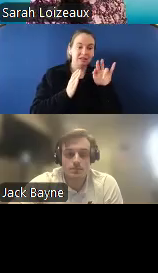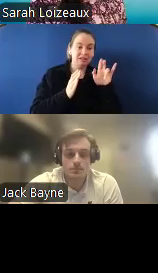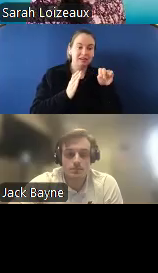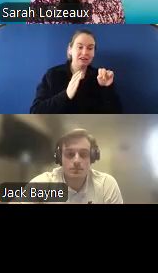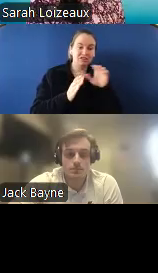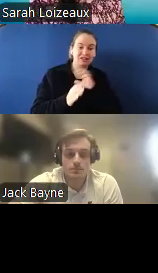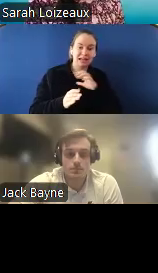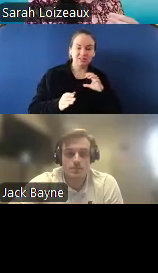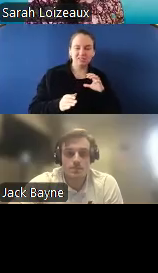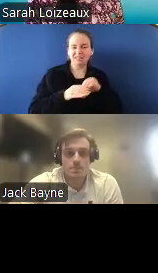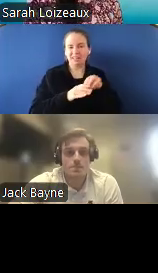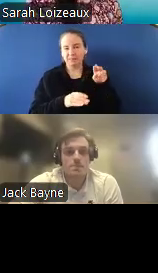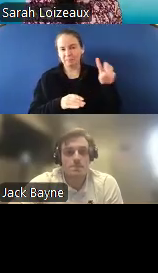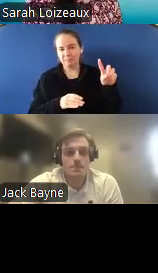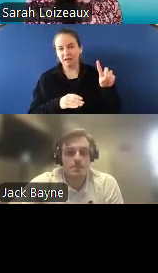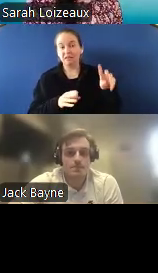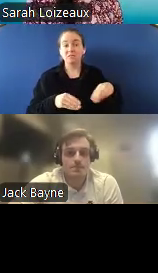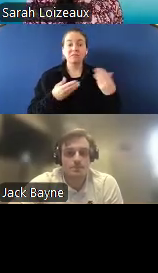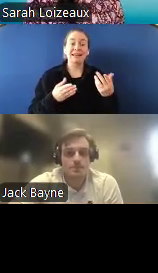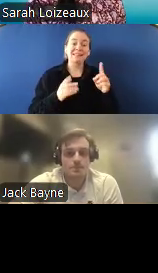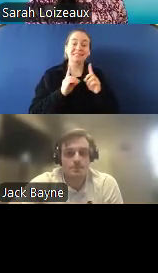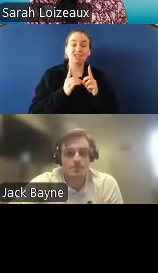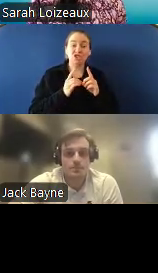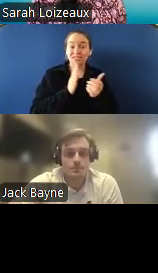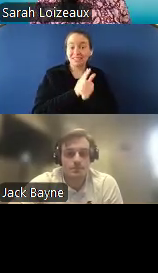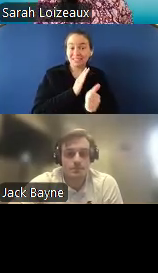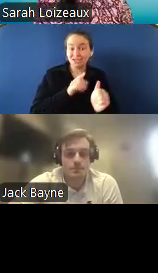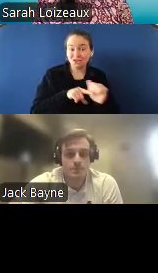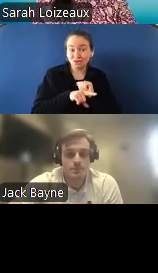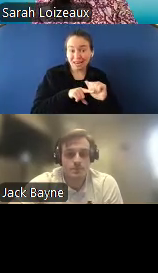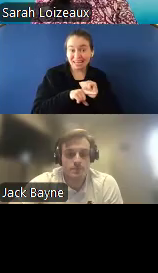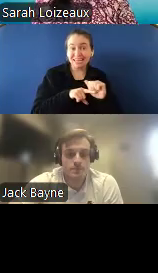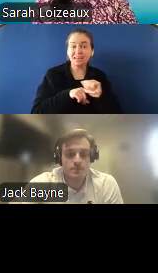they're providing digital skills training that includes employment-focused credentials,